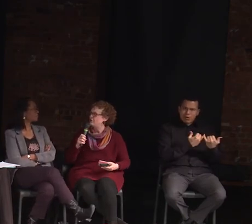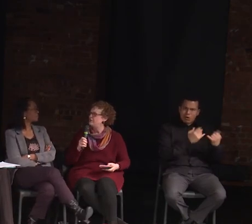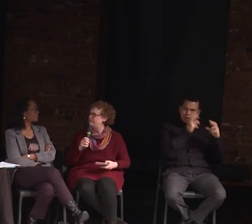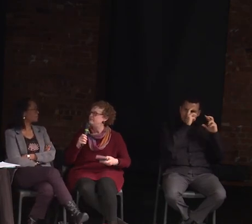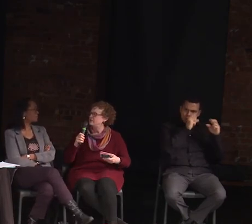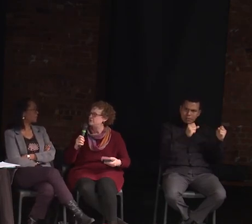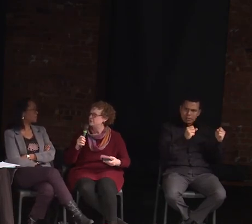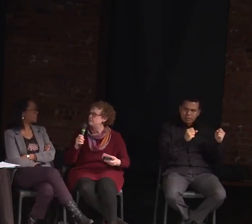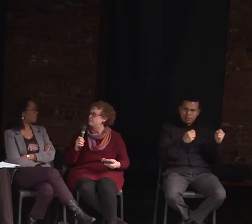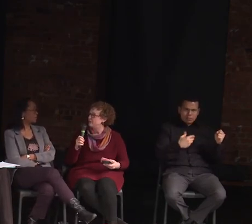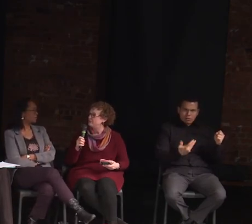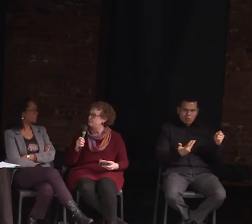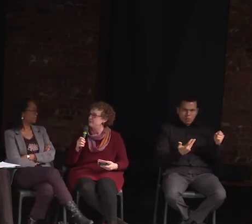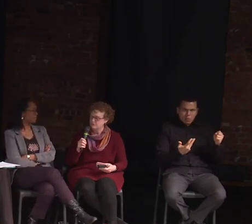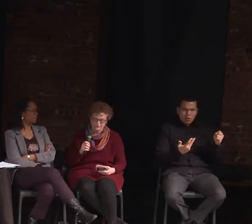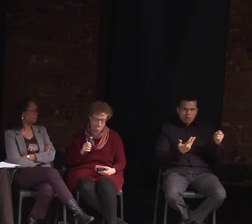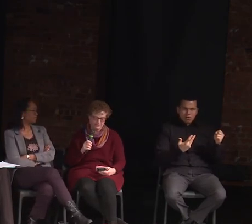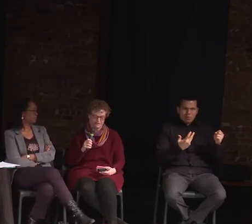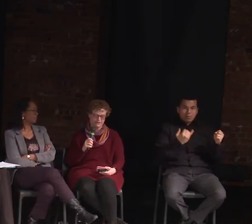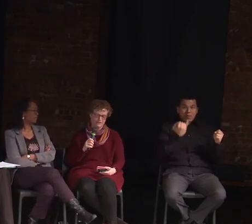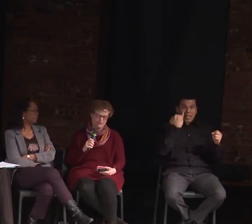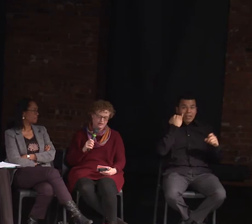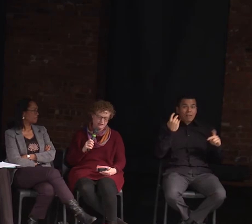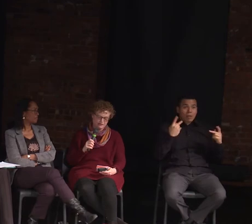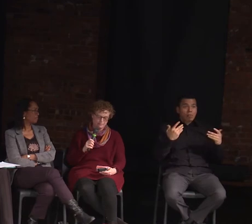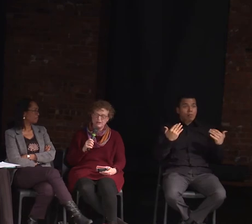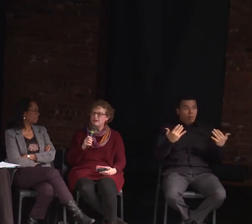could have been much greater if people had turned out.